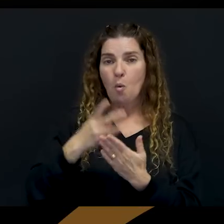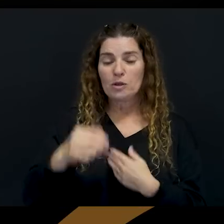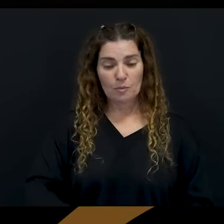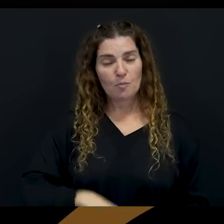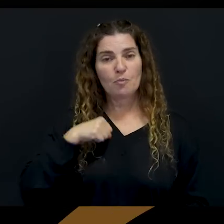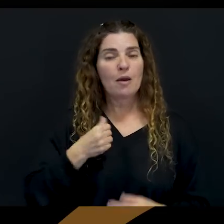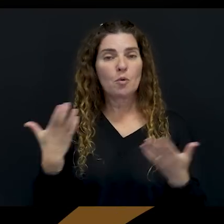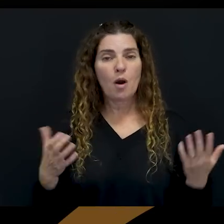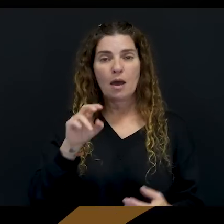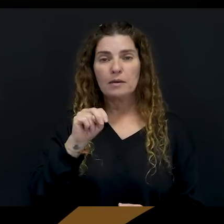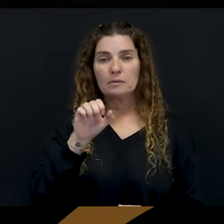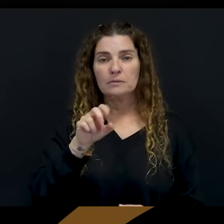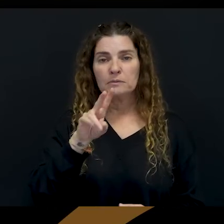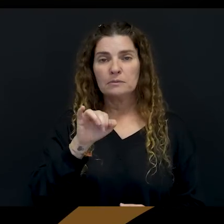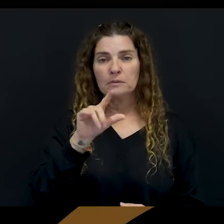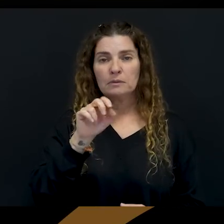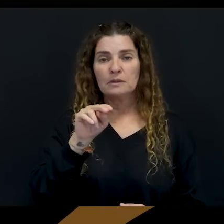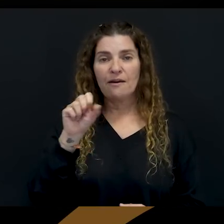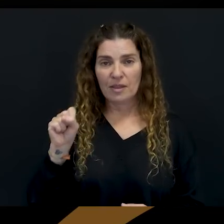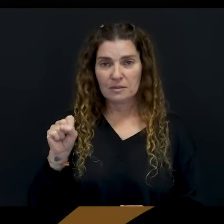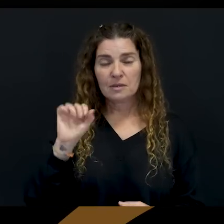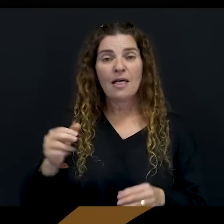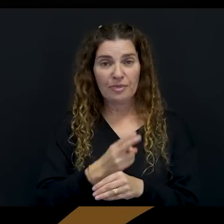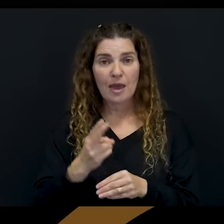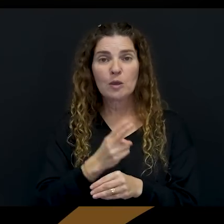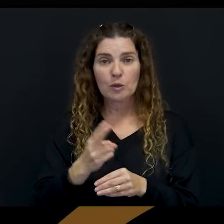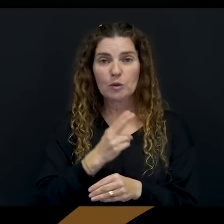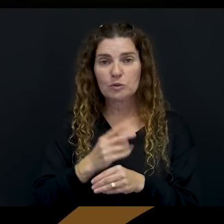NaviLens uses an optical smart code and a mobile device app.